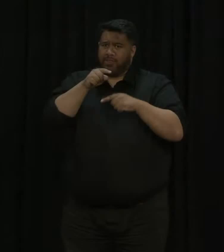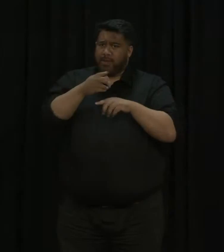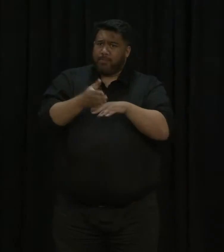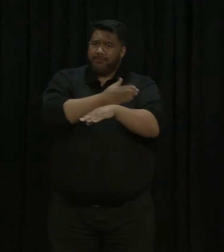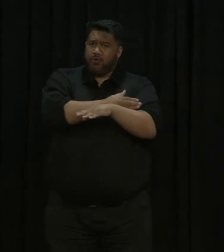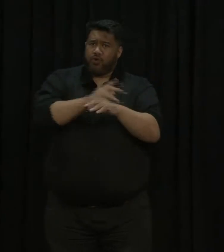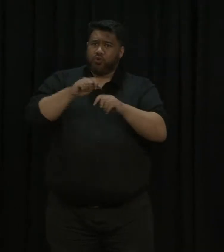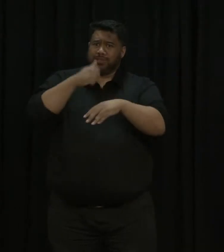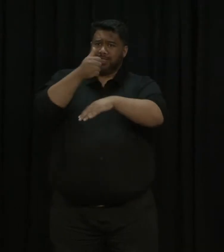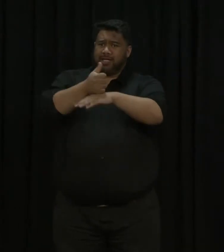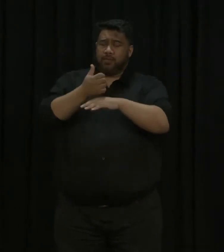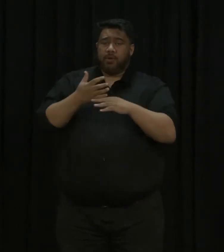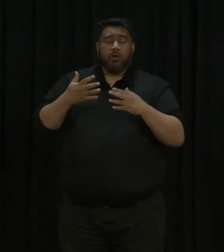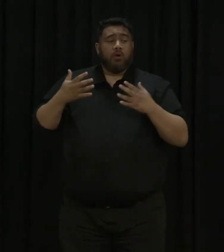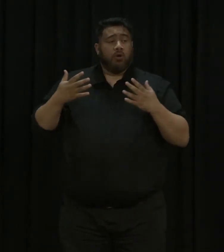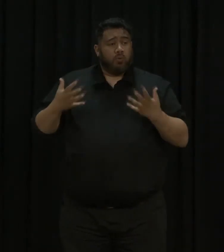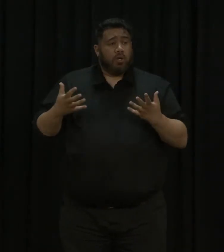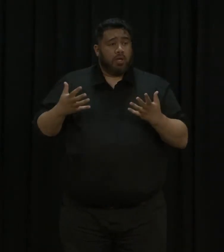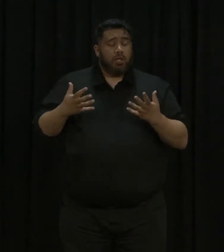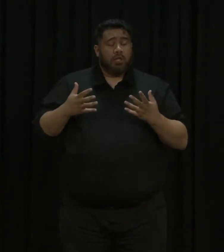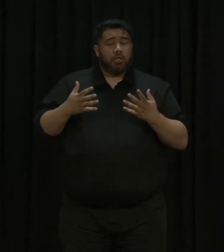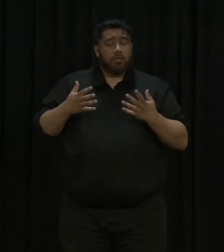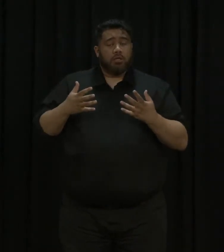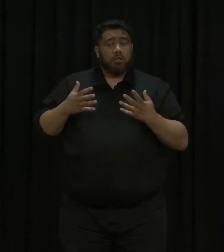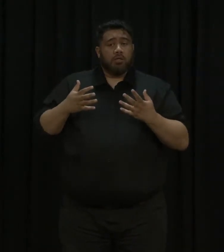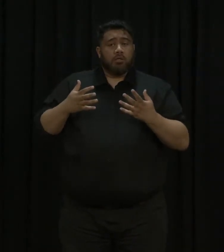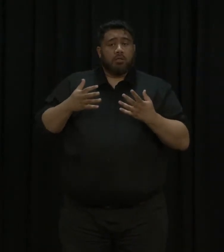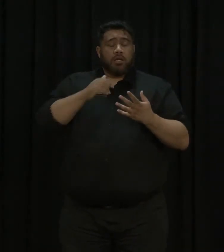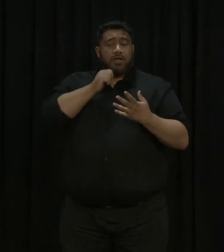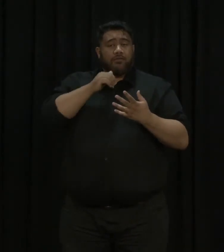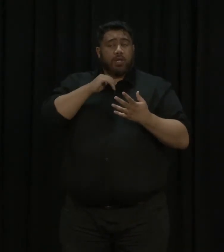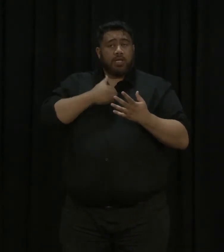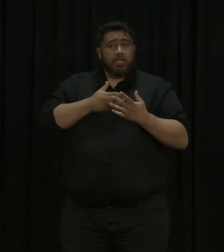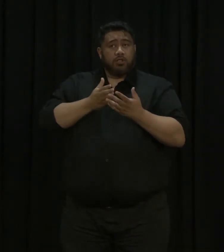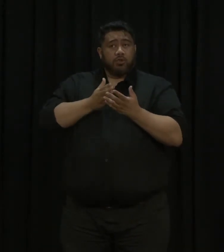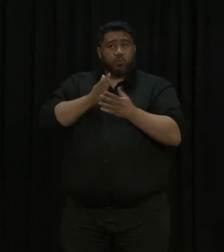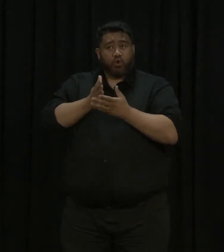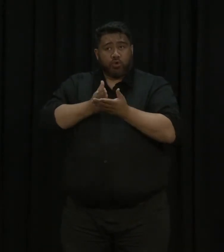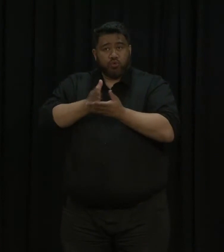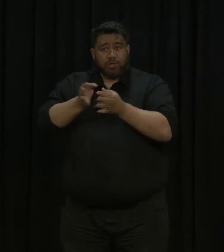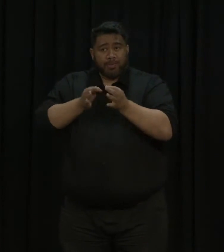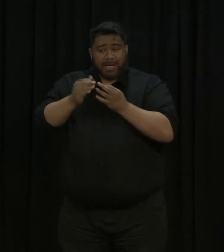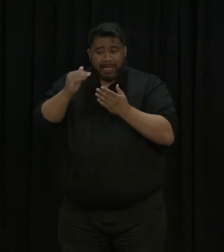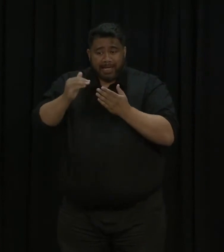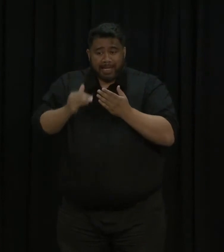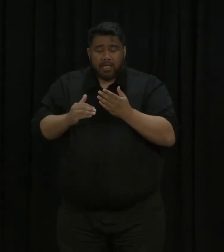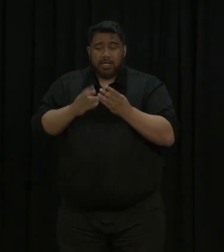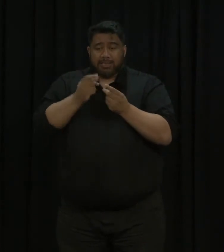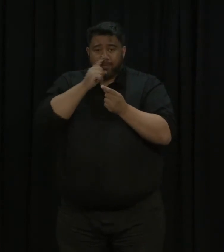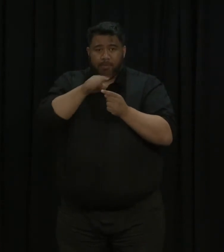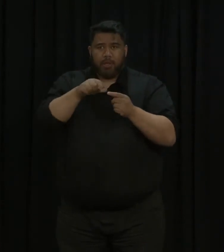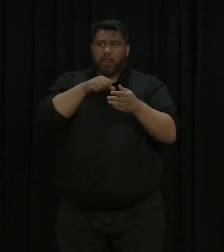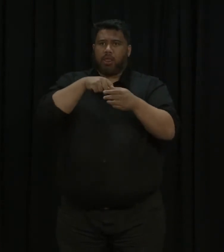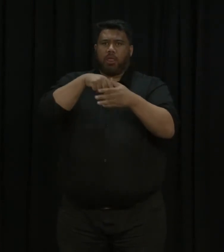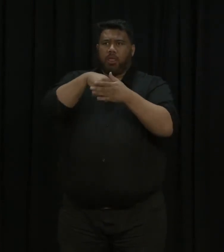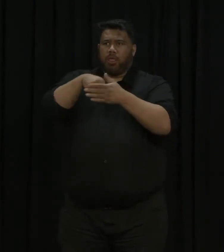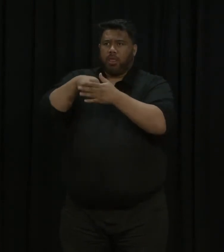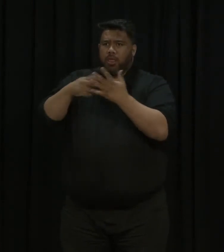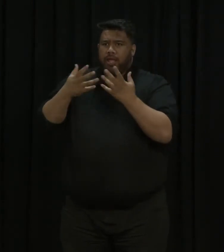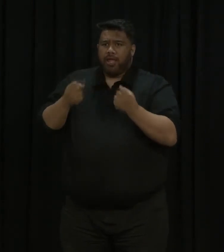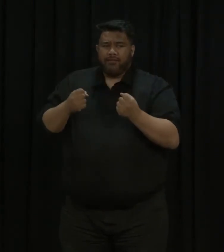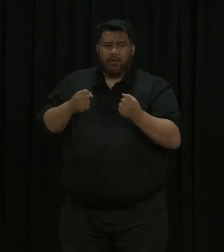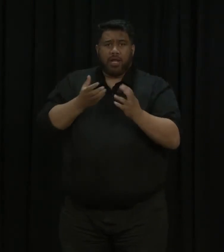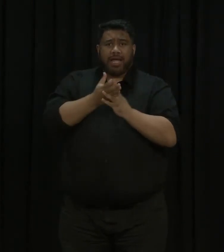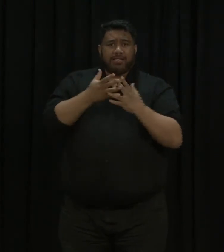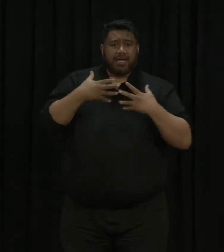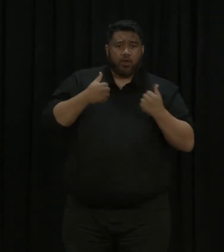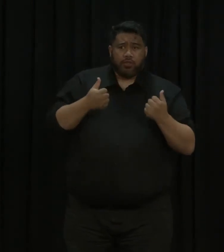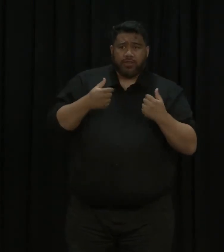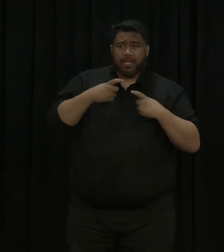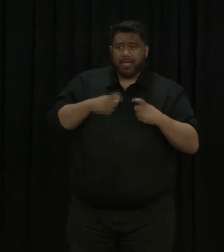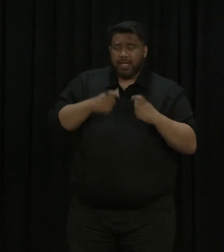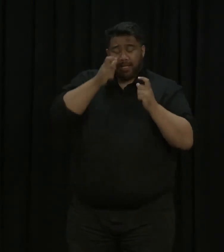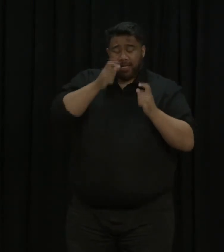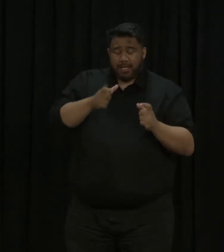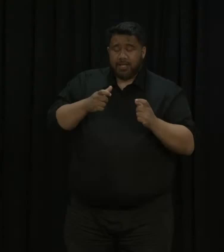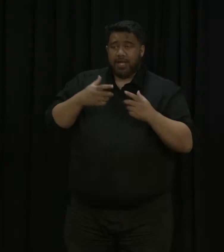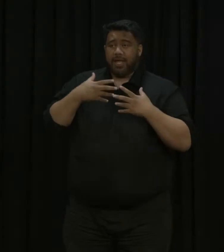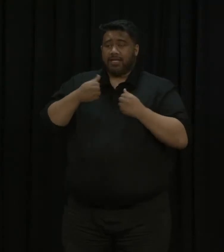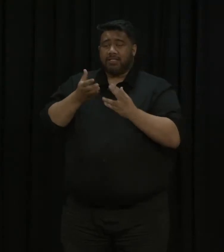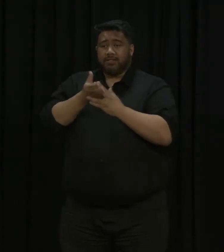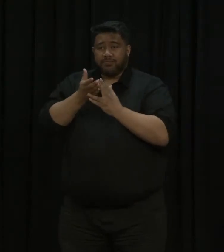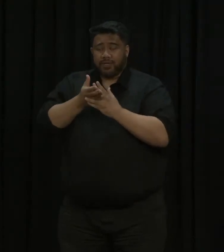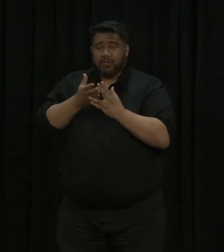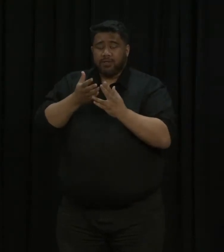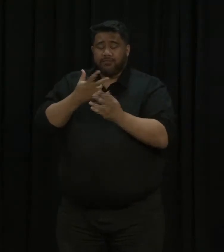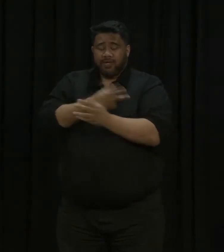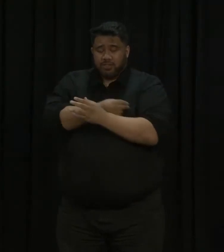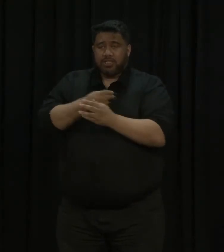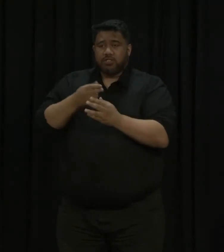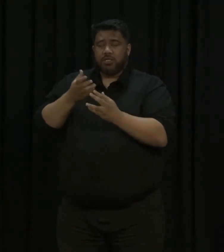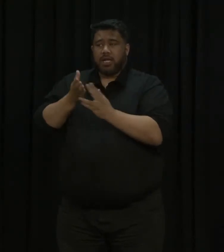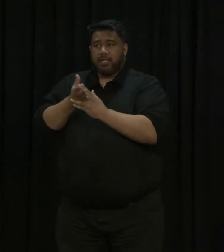was that a consideration when